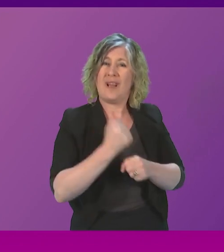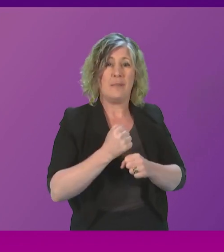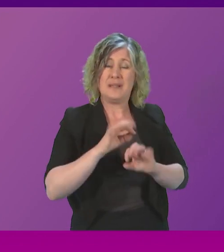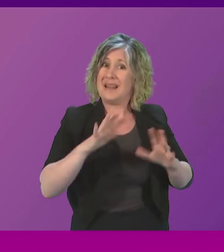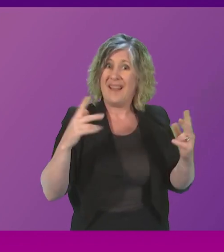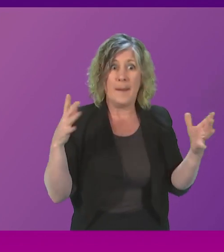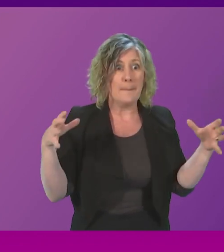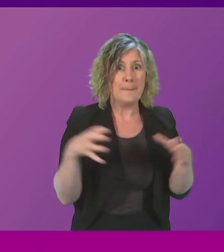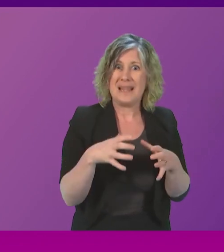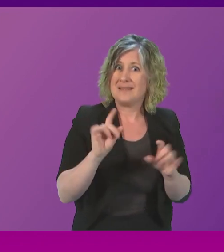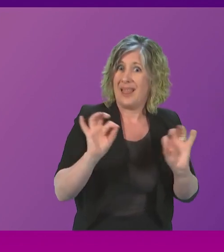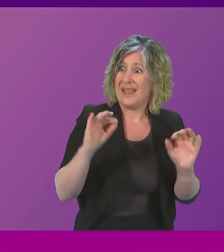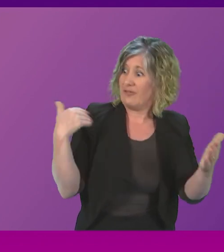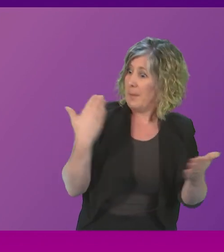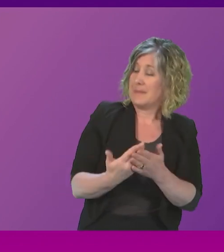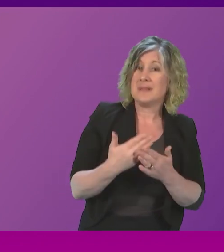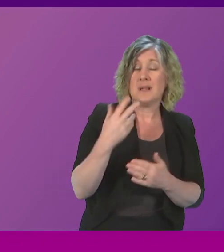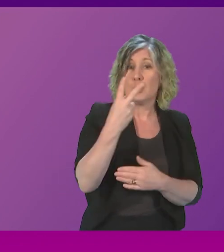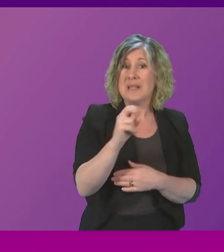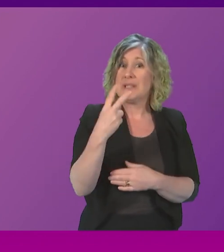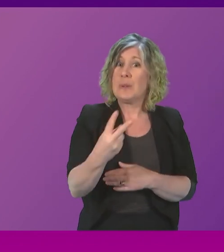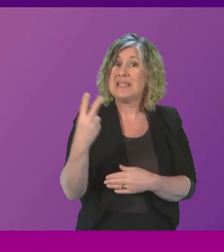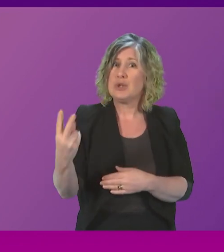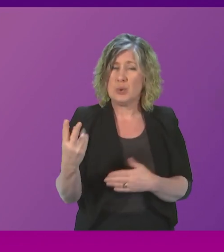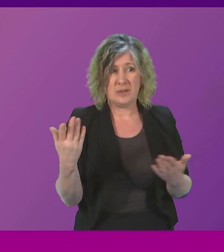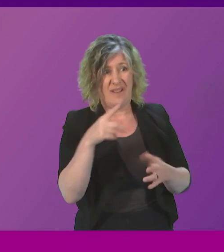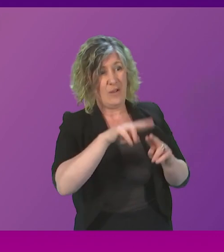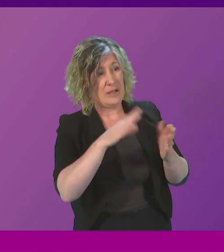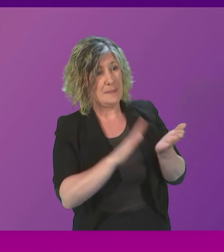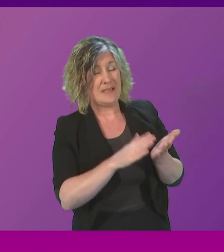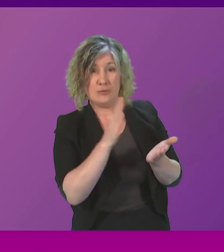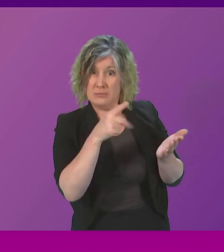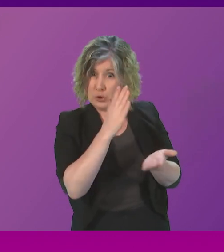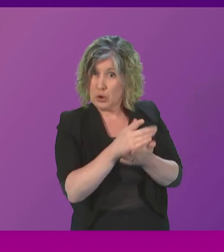Does the First Minister agree that that is an insult to the 100,000 women across Scotland